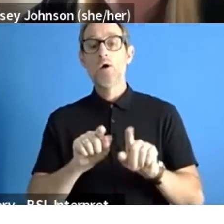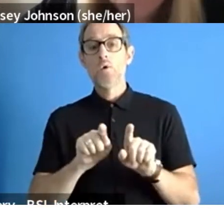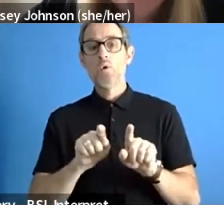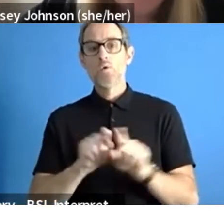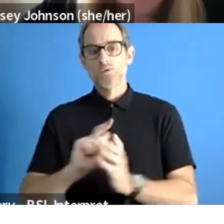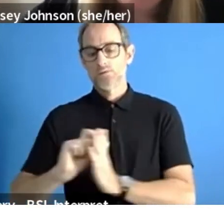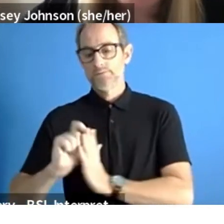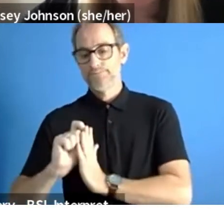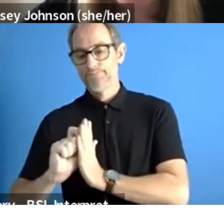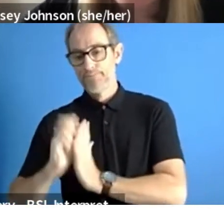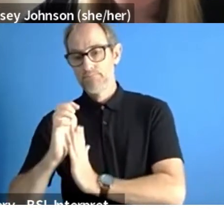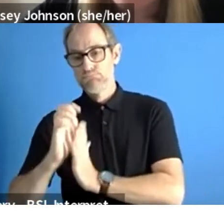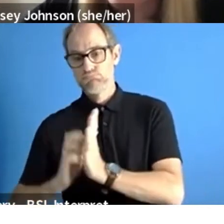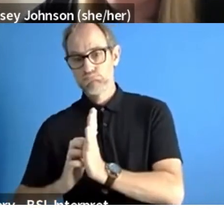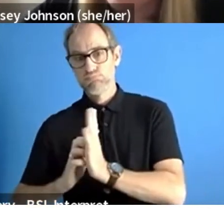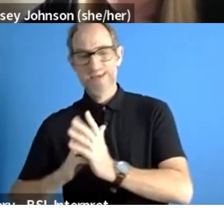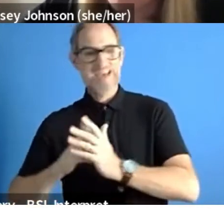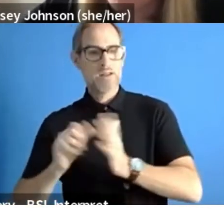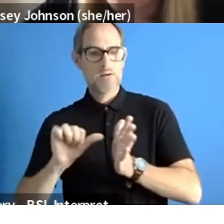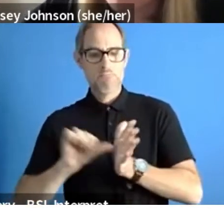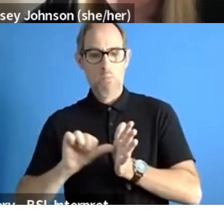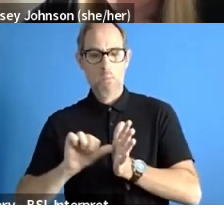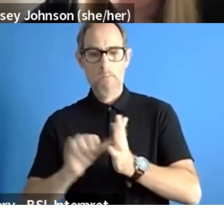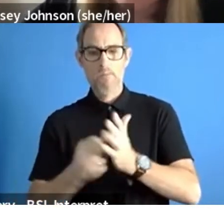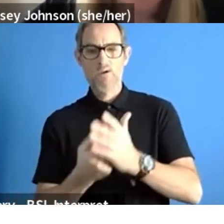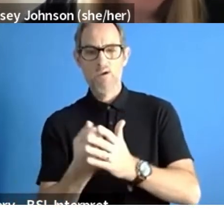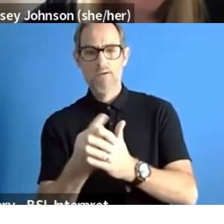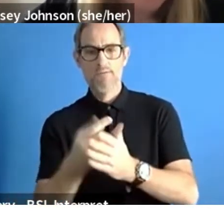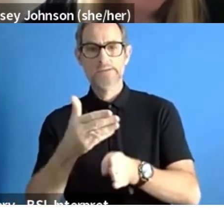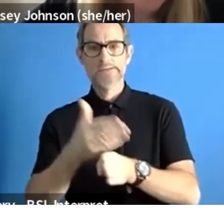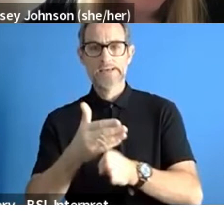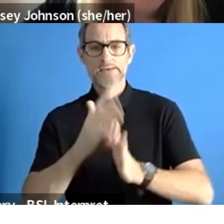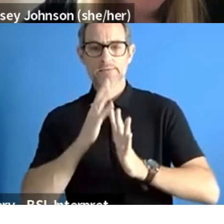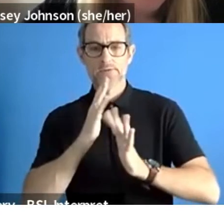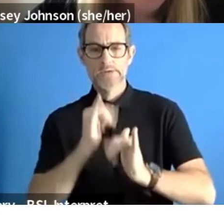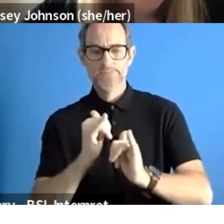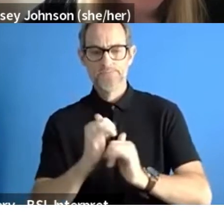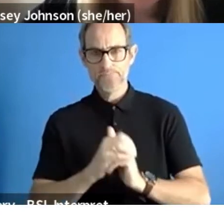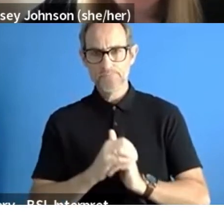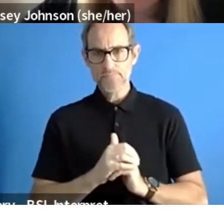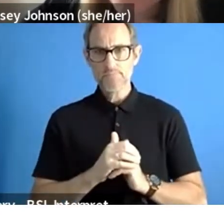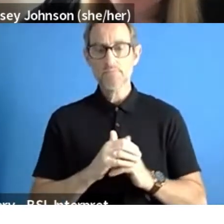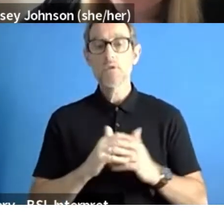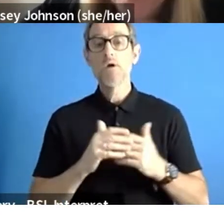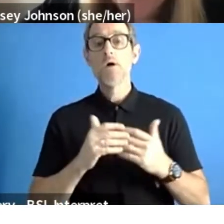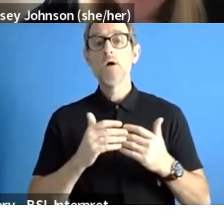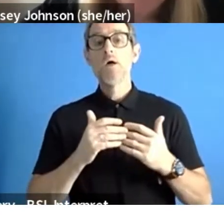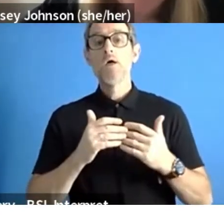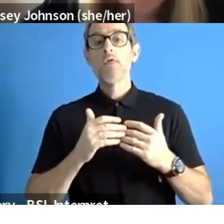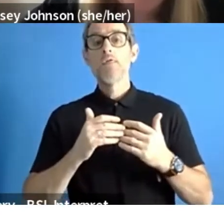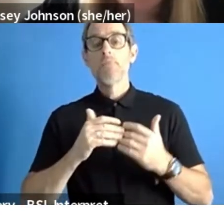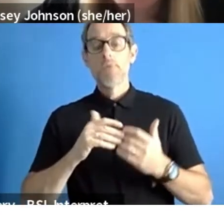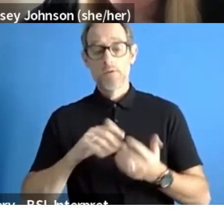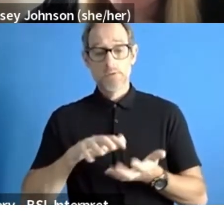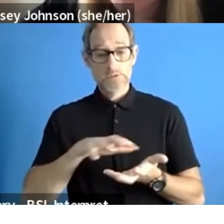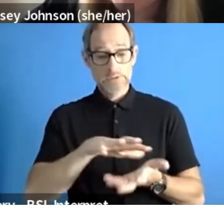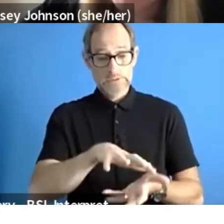the interactions and then you can synthesise your findings and gather